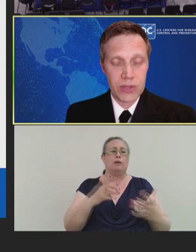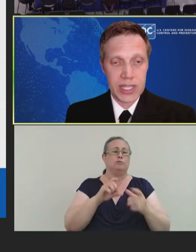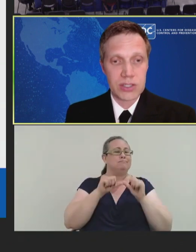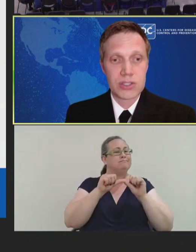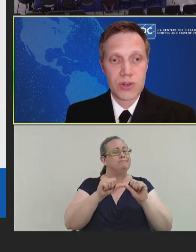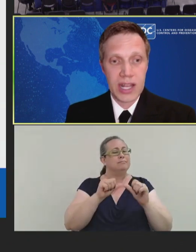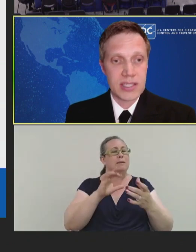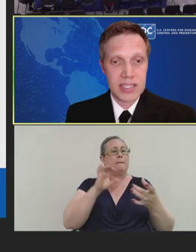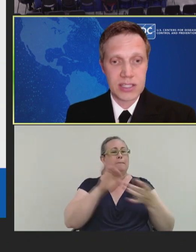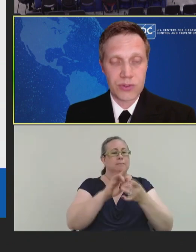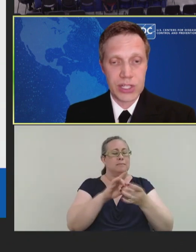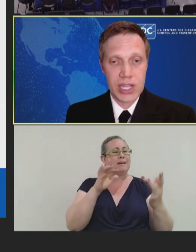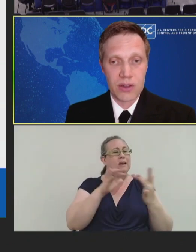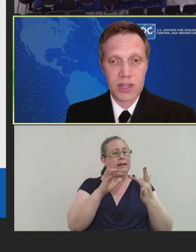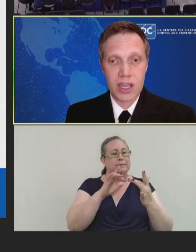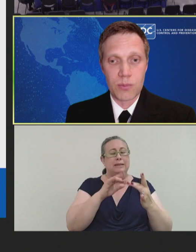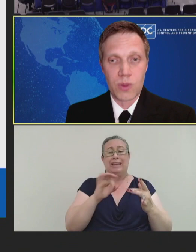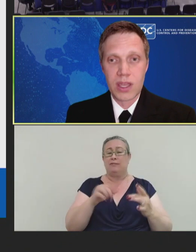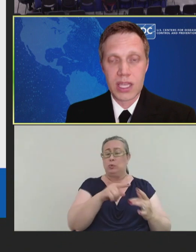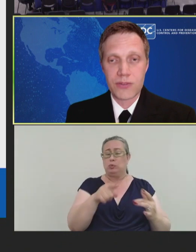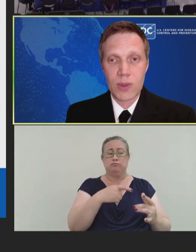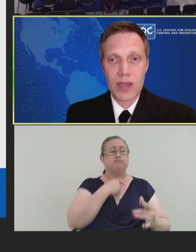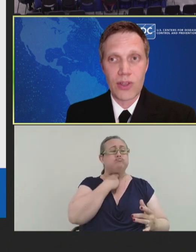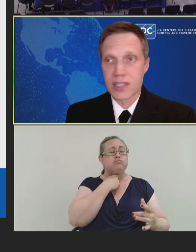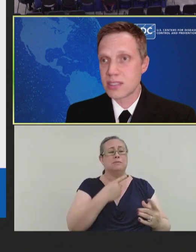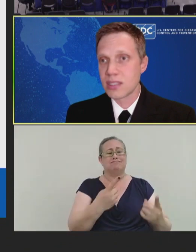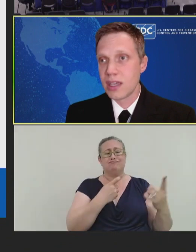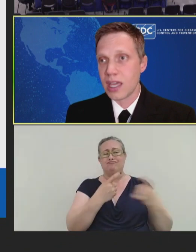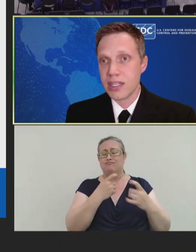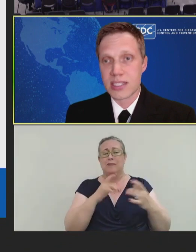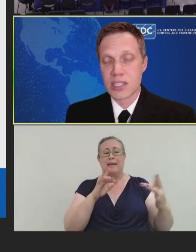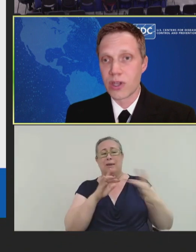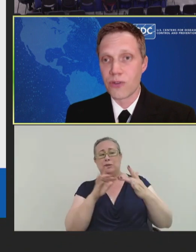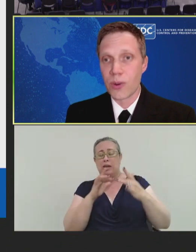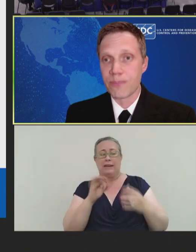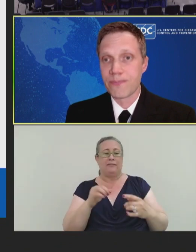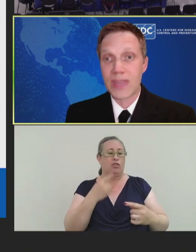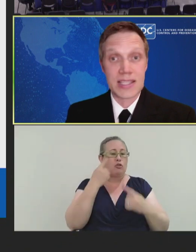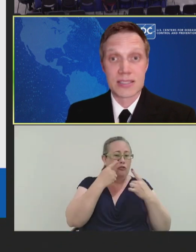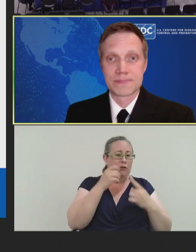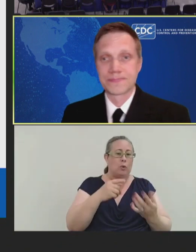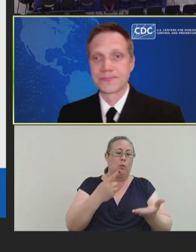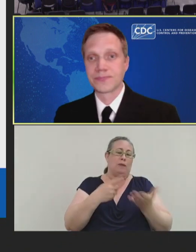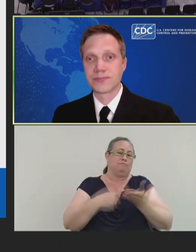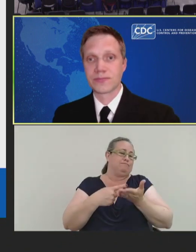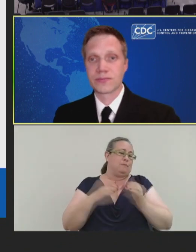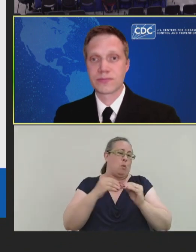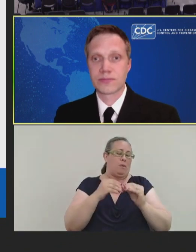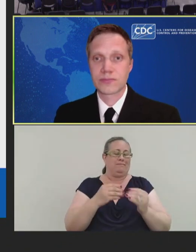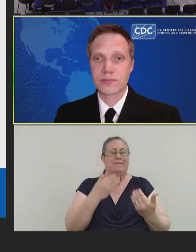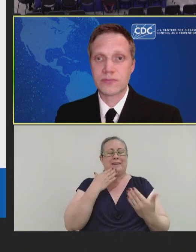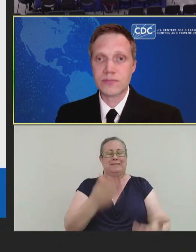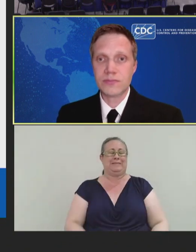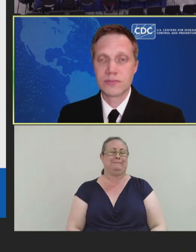need. Do not hesitate to reach out if you have thoughts and needs as we go forward. Thanks.